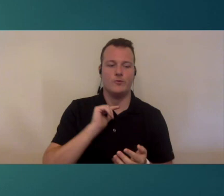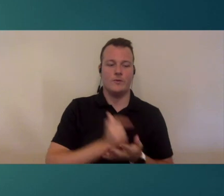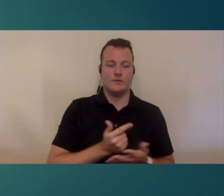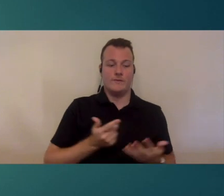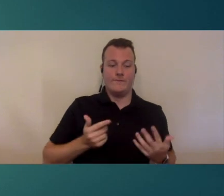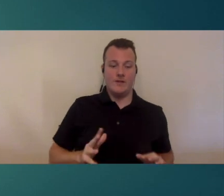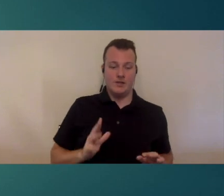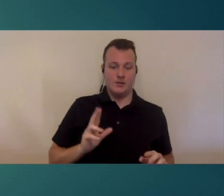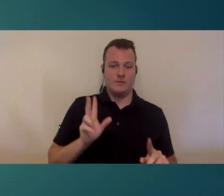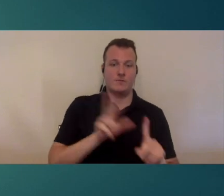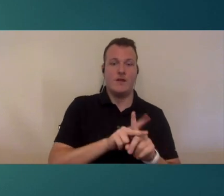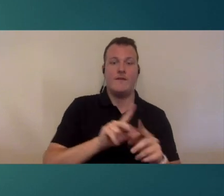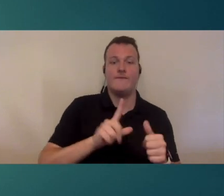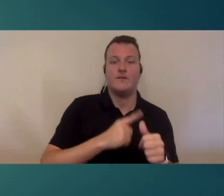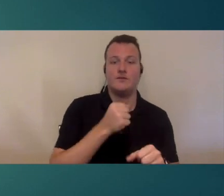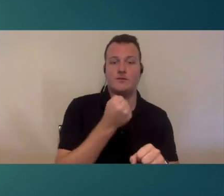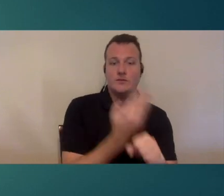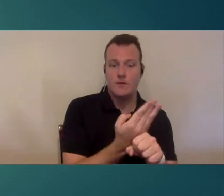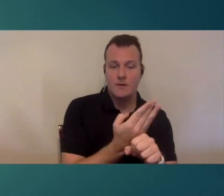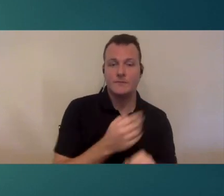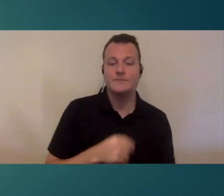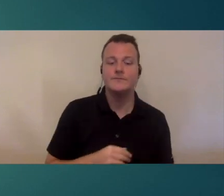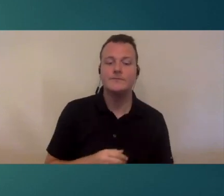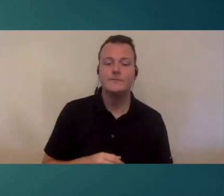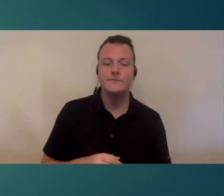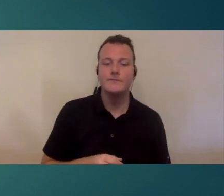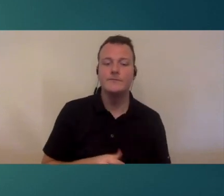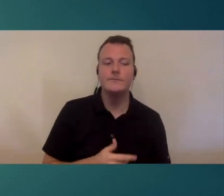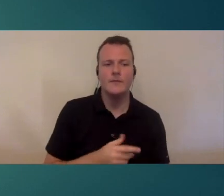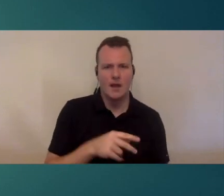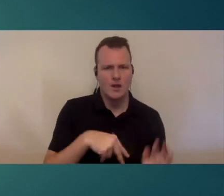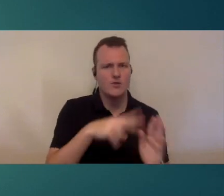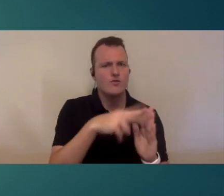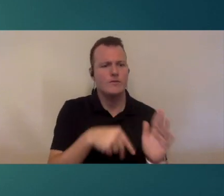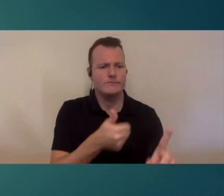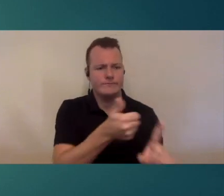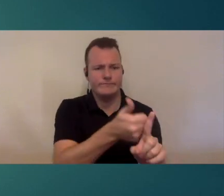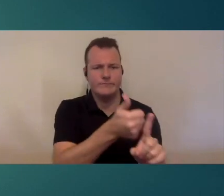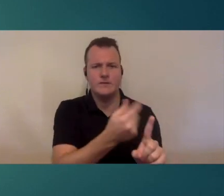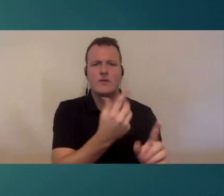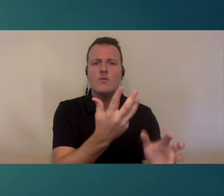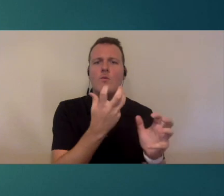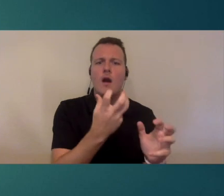I had seen in the Job Description that he was looking for someone who was, you